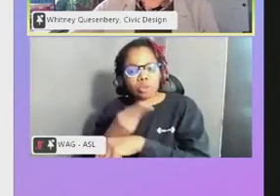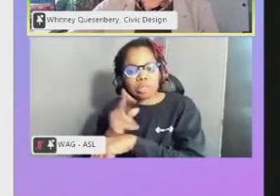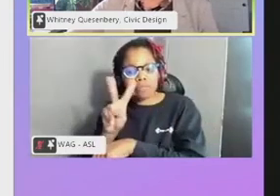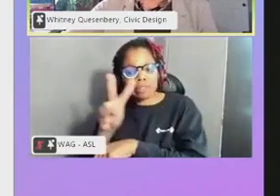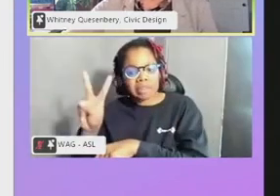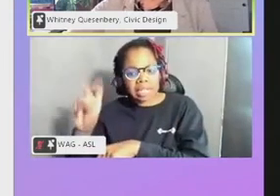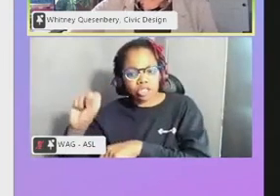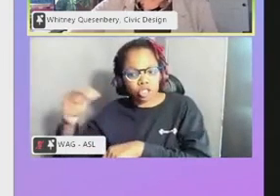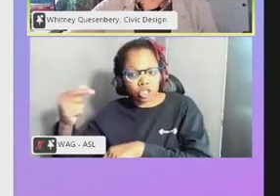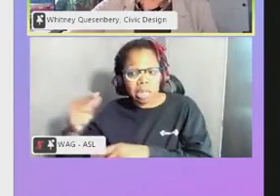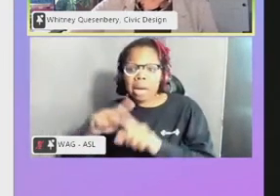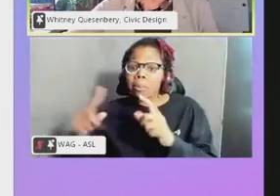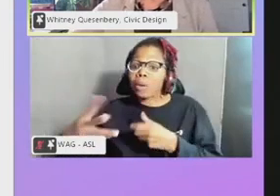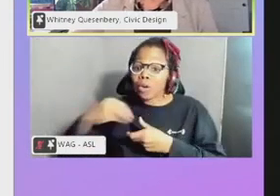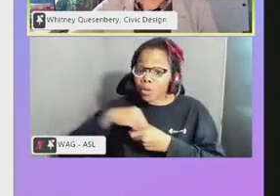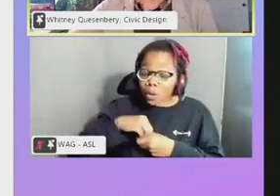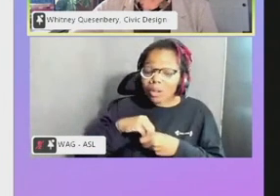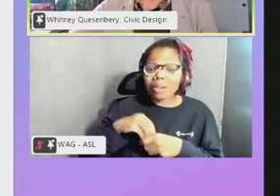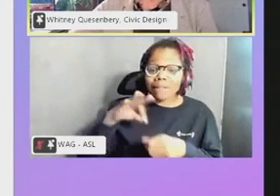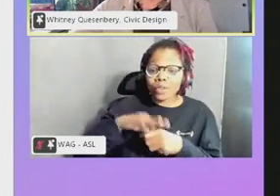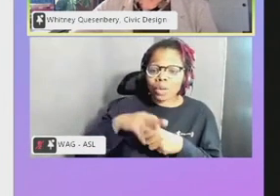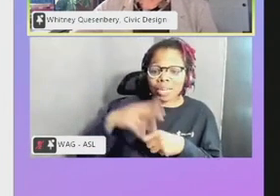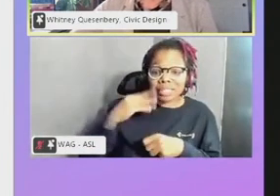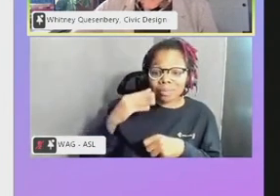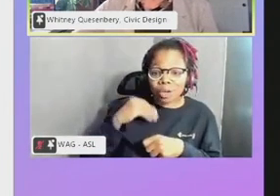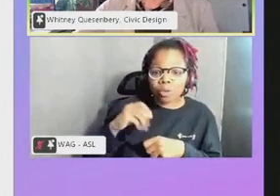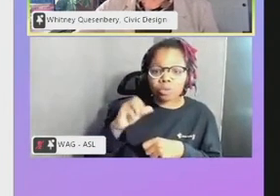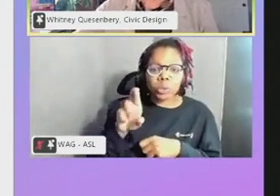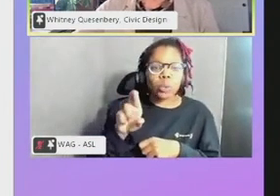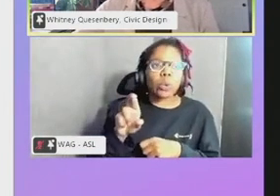included that systems that maybe we're not not directly